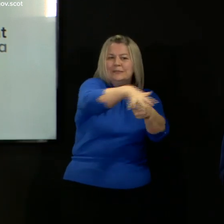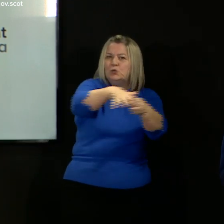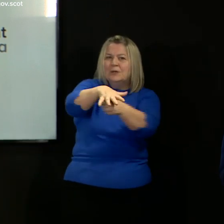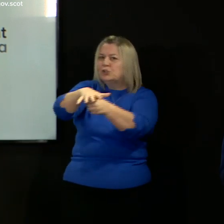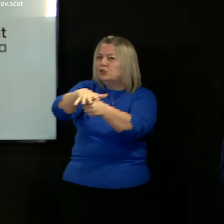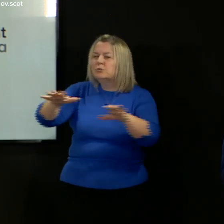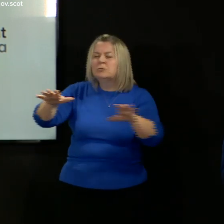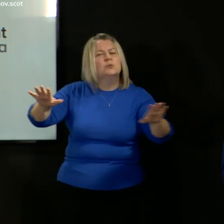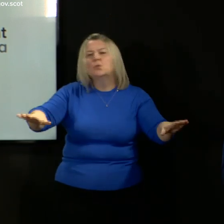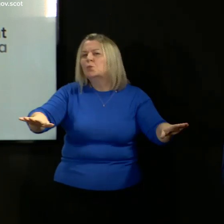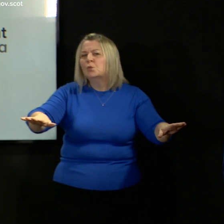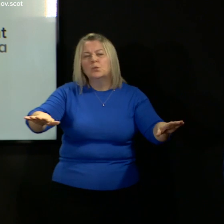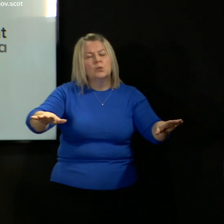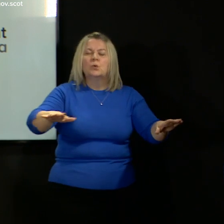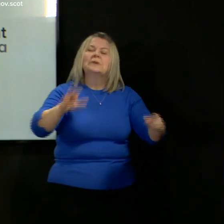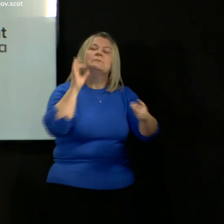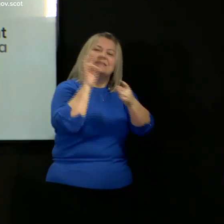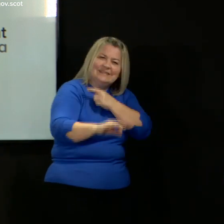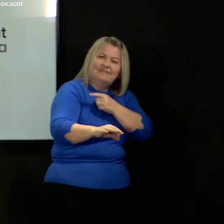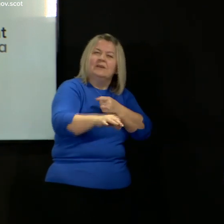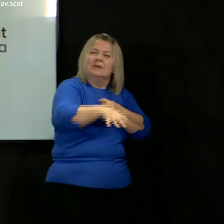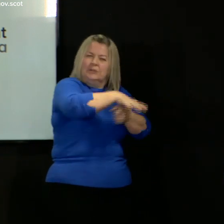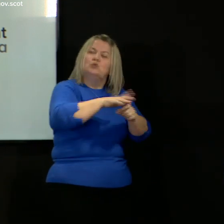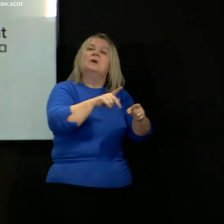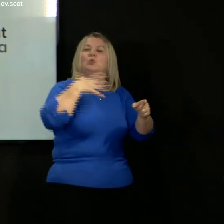procedures so at the moment we have enough we have our supplies coming in